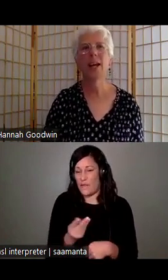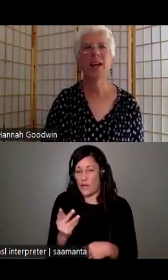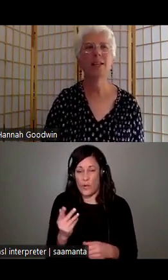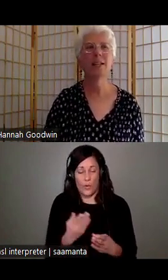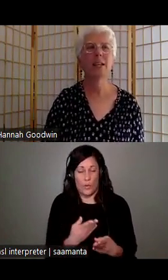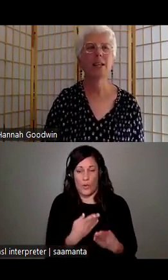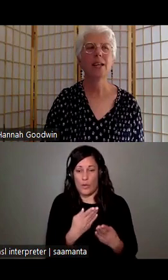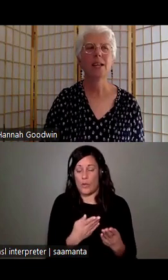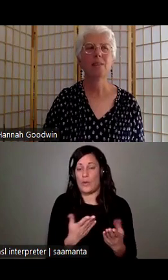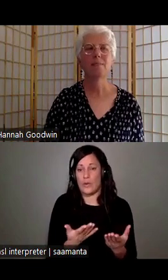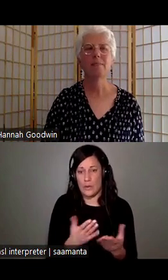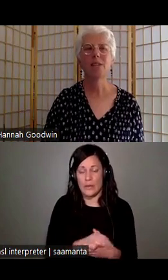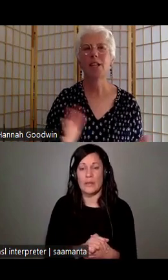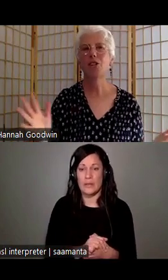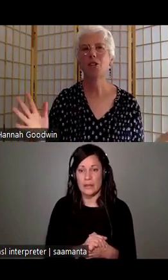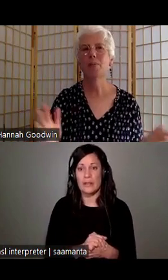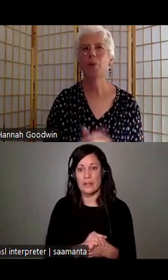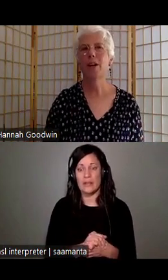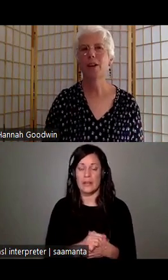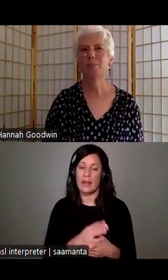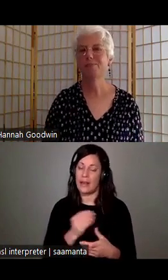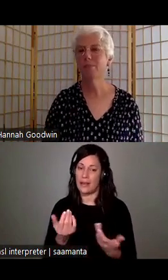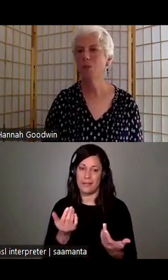and it's an issue everywhere.